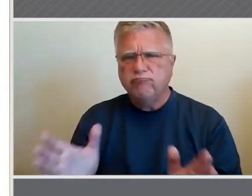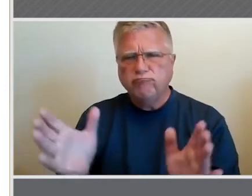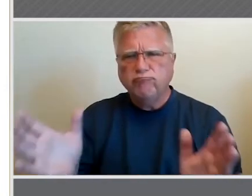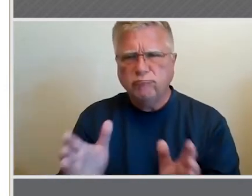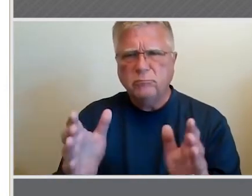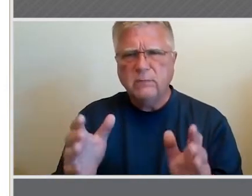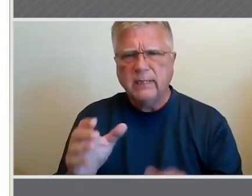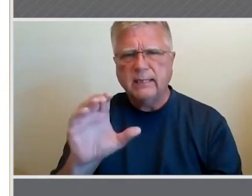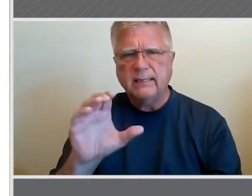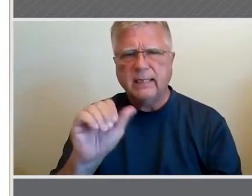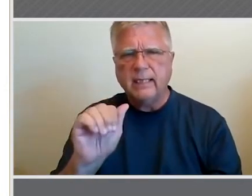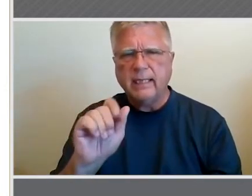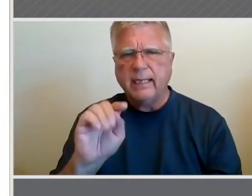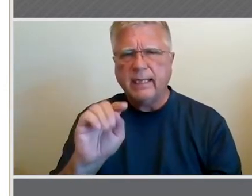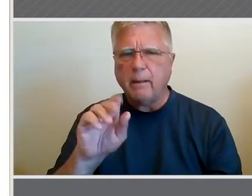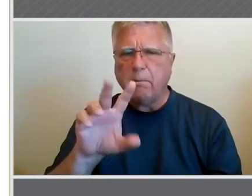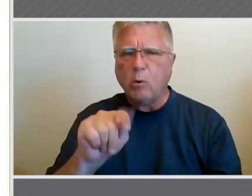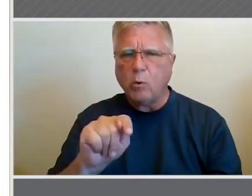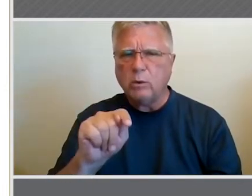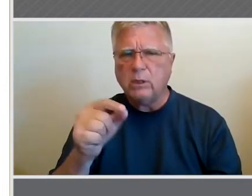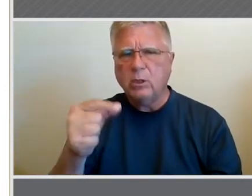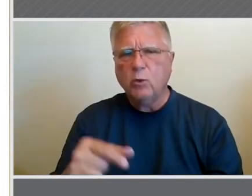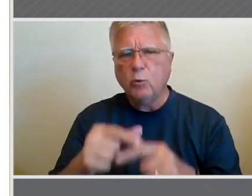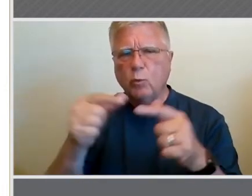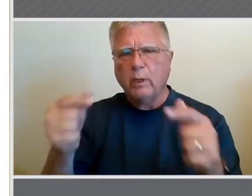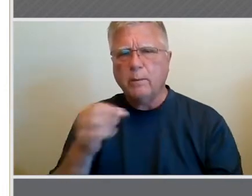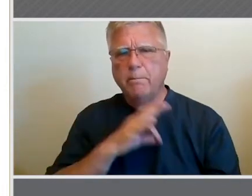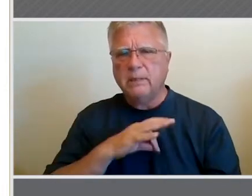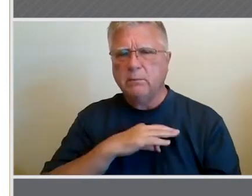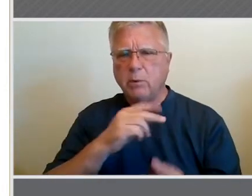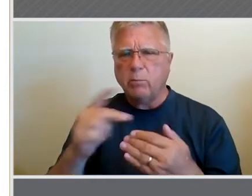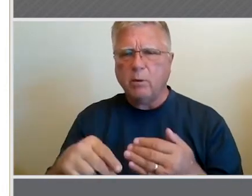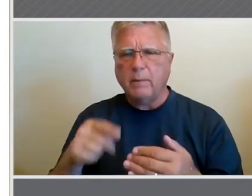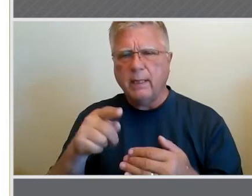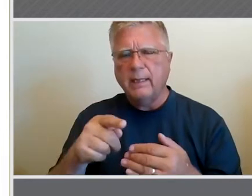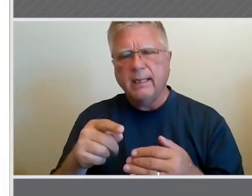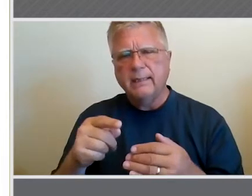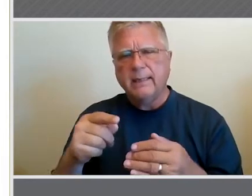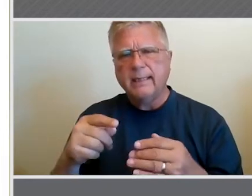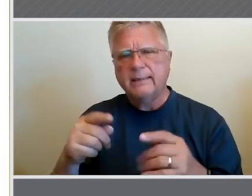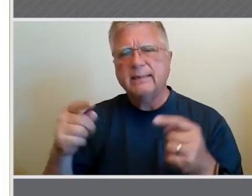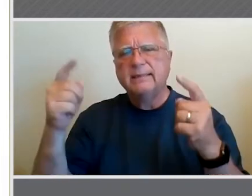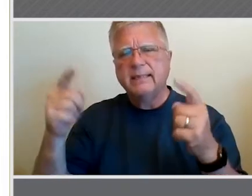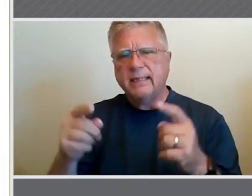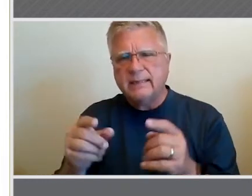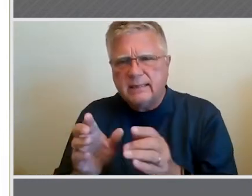greater Pittsburgh program which has that success incubating and accelerating small